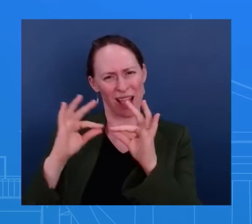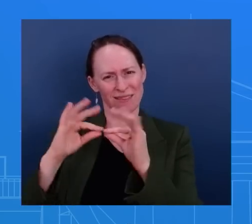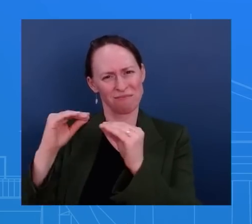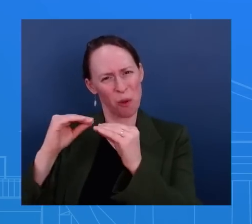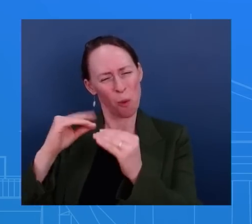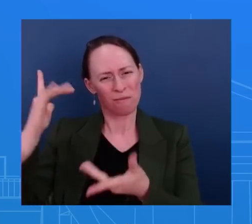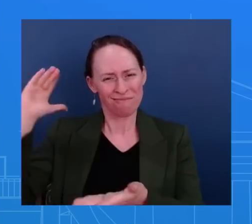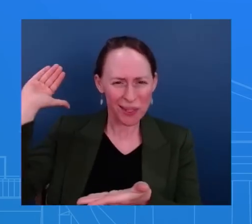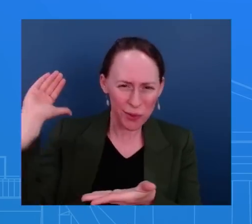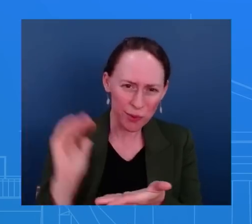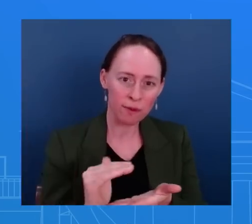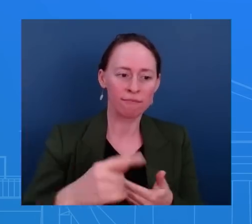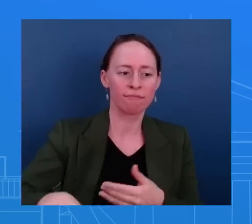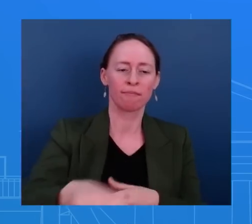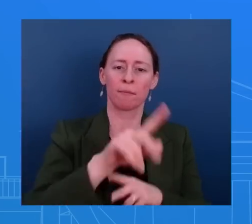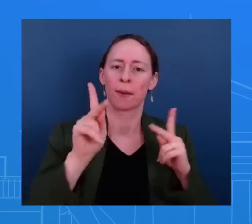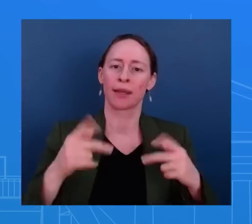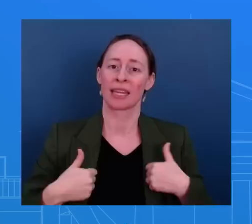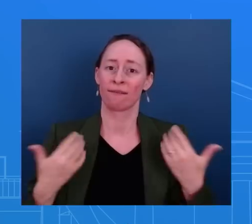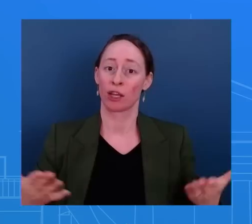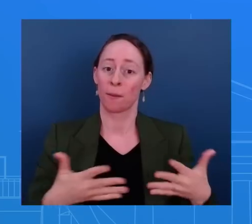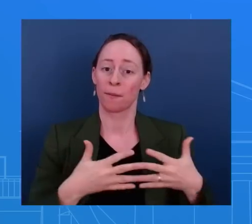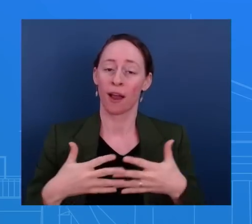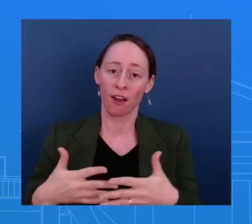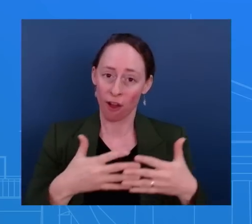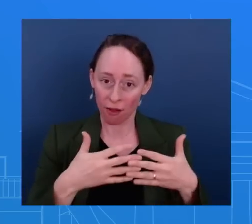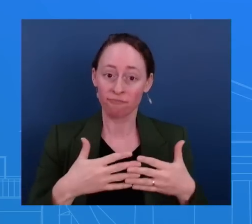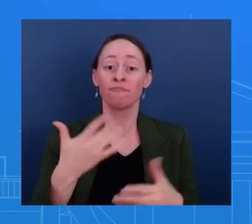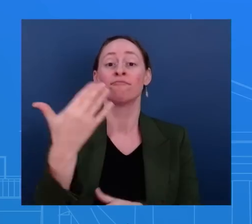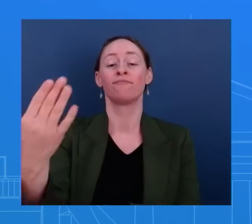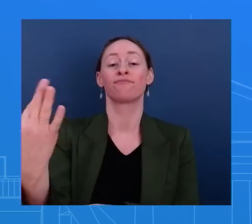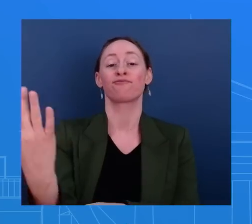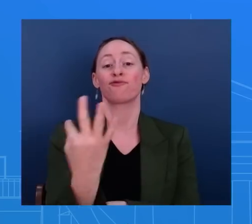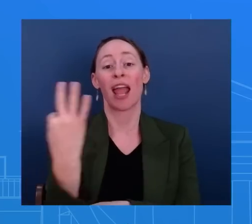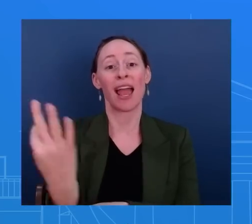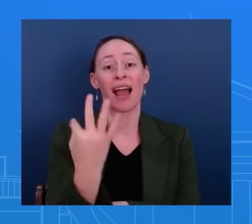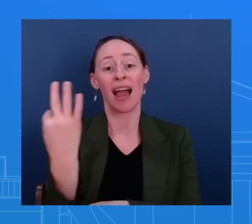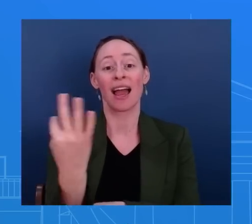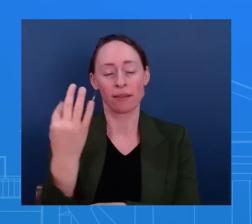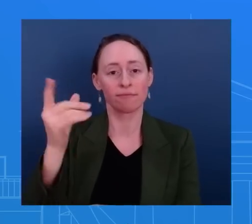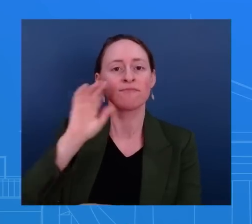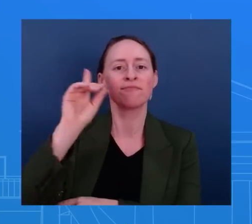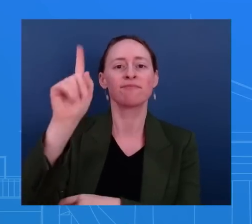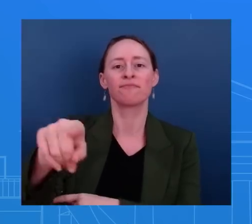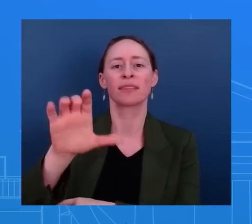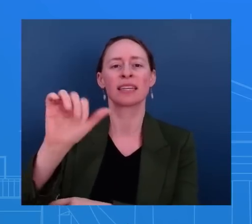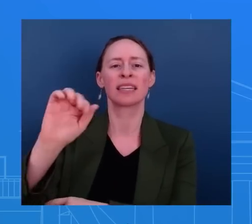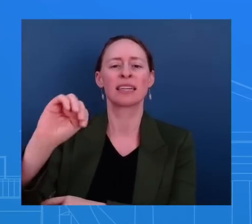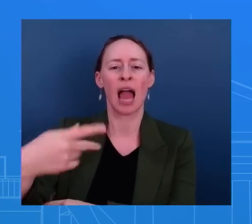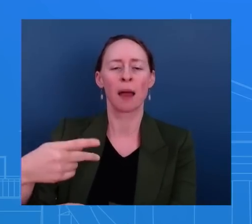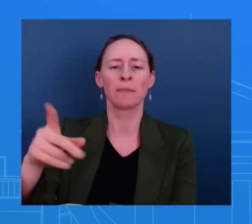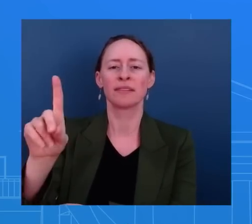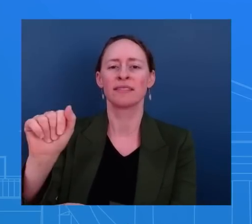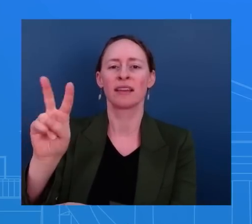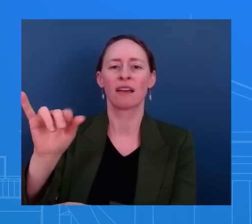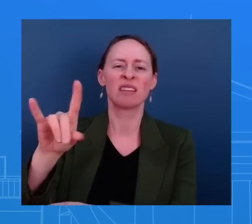We will definitely have more to share on this week's schedule in the days ahead. And one -- one thing that I wanted to say,